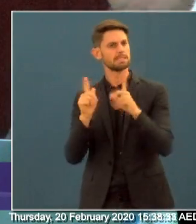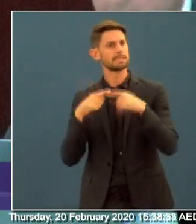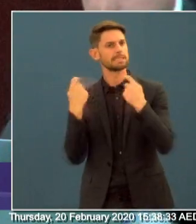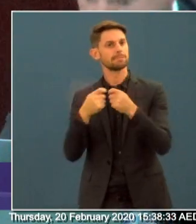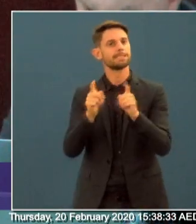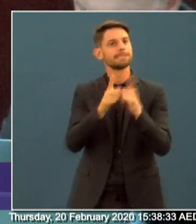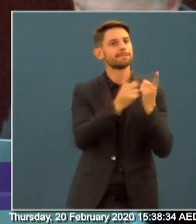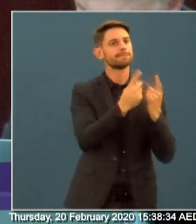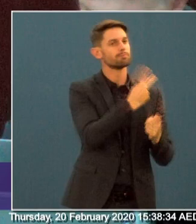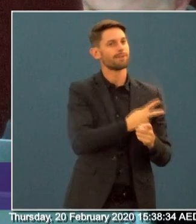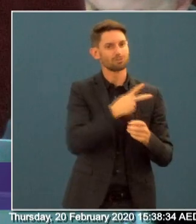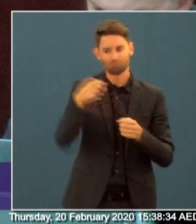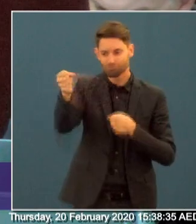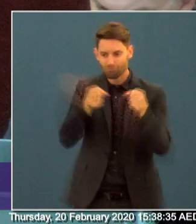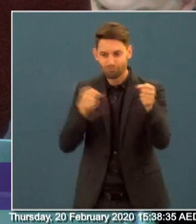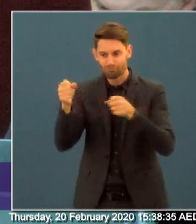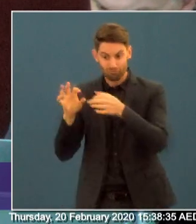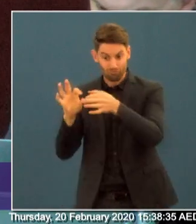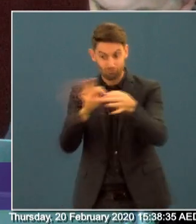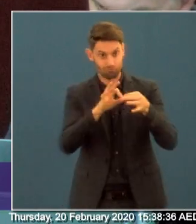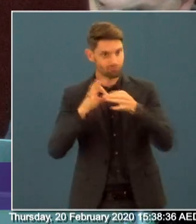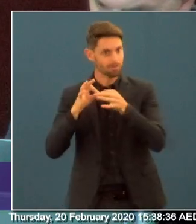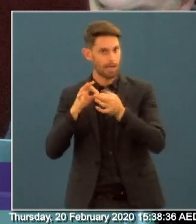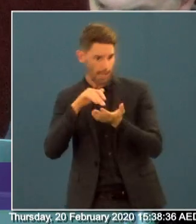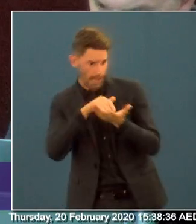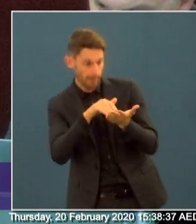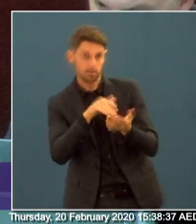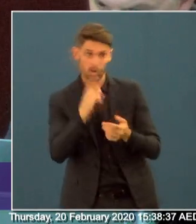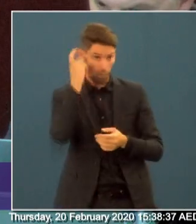have any particular focus on adolescents